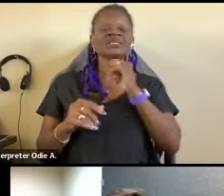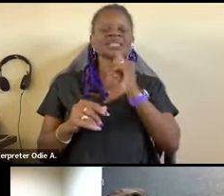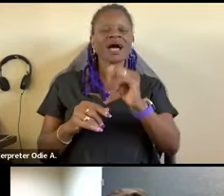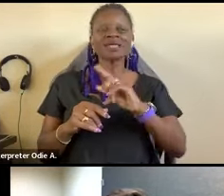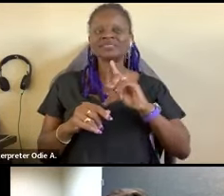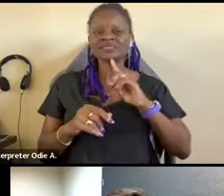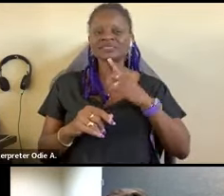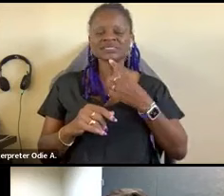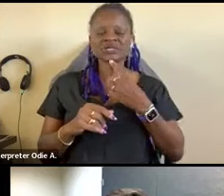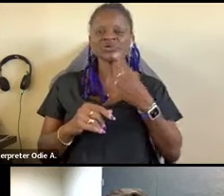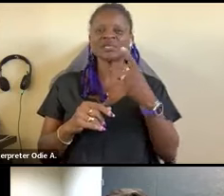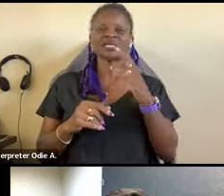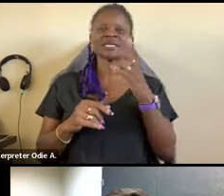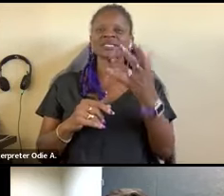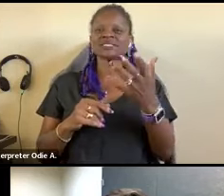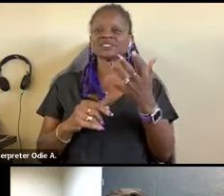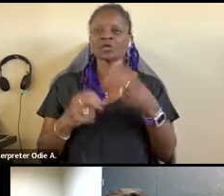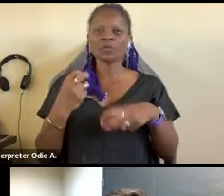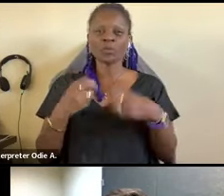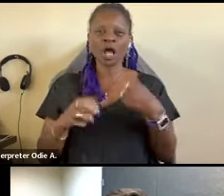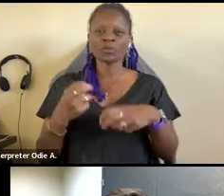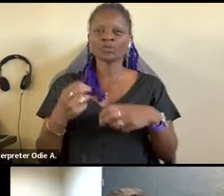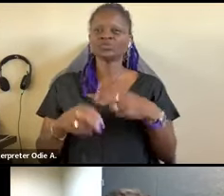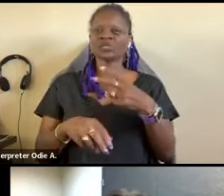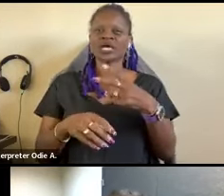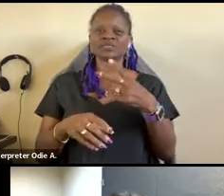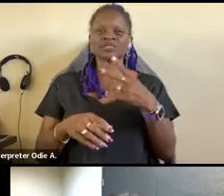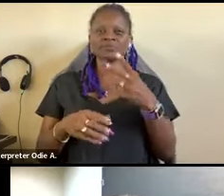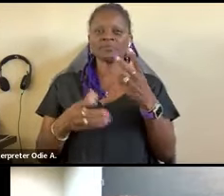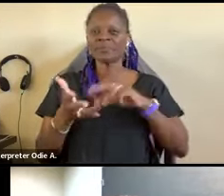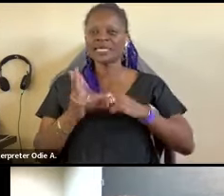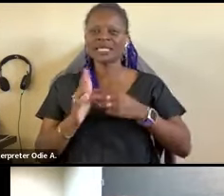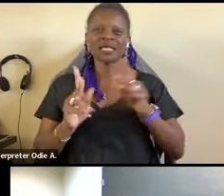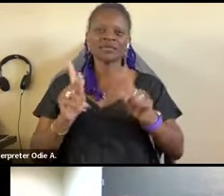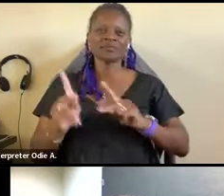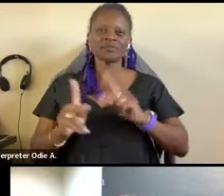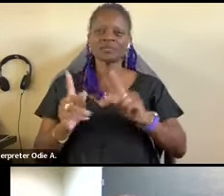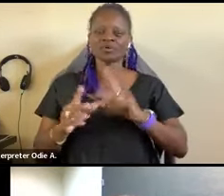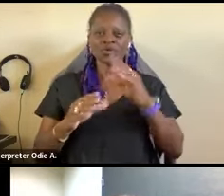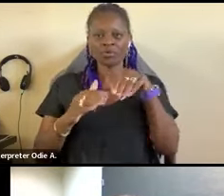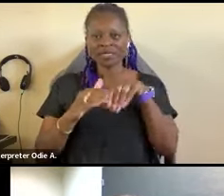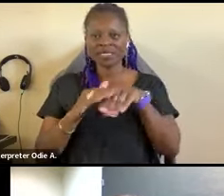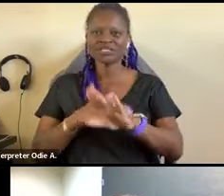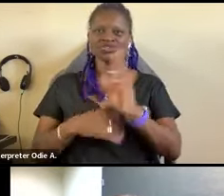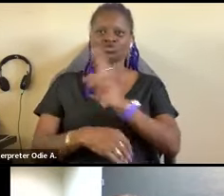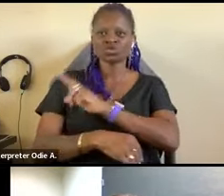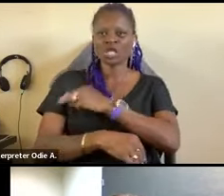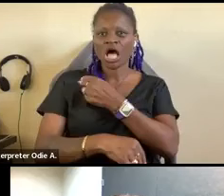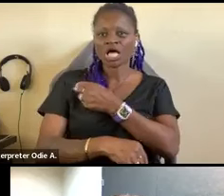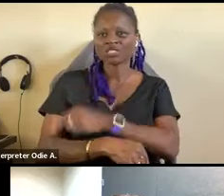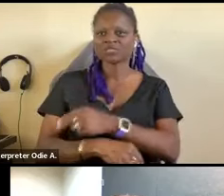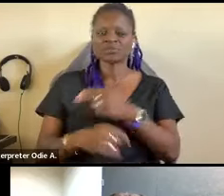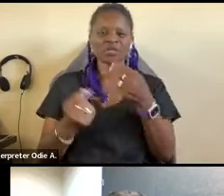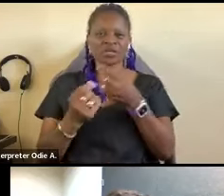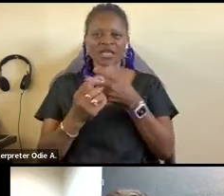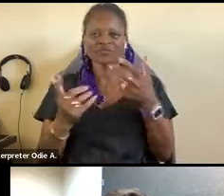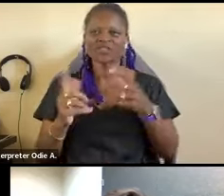such as hospitalizations and deaths that we've experienced during previous waves in the pandemic, people are still testing positive.